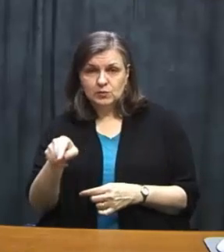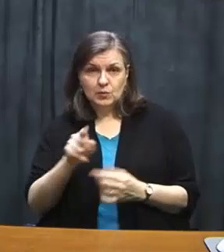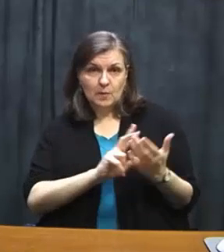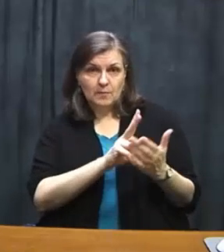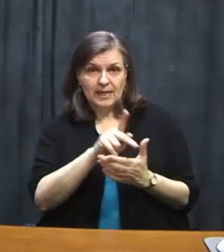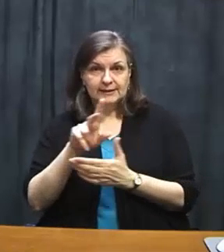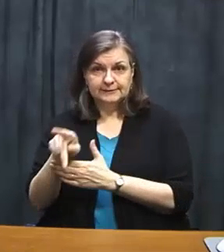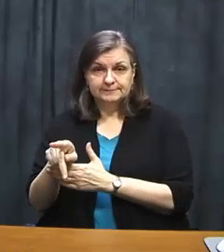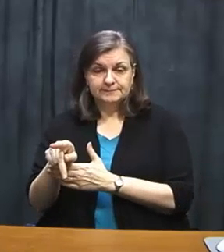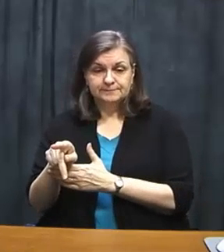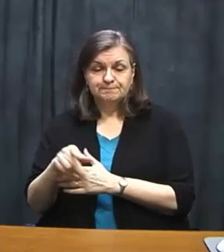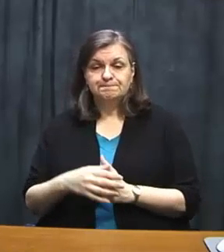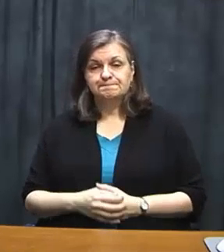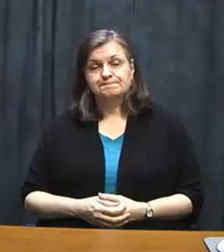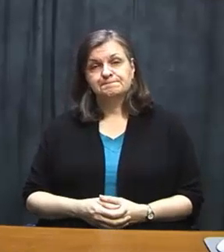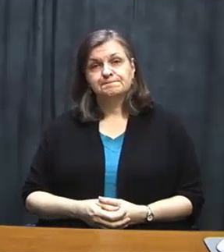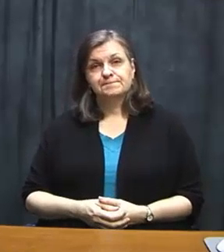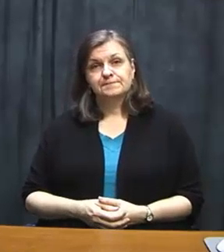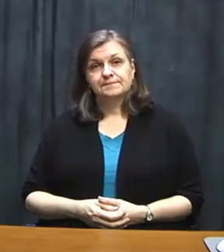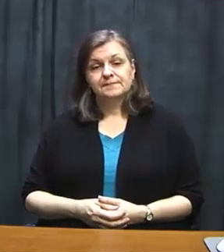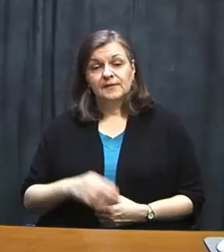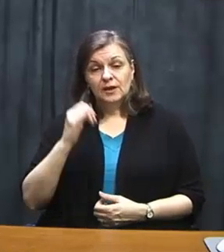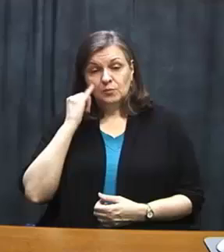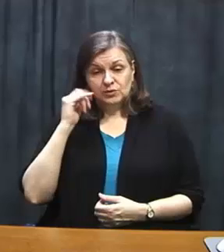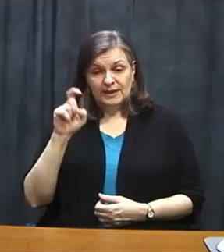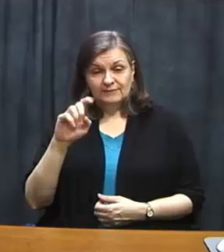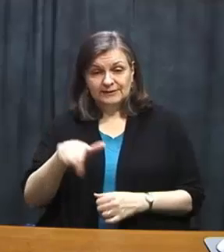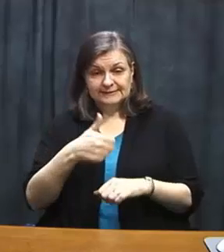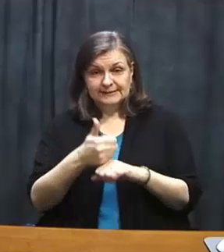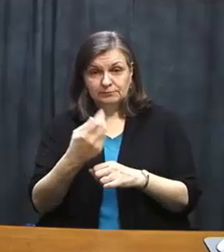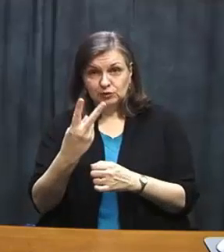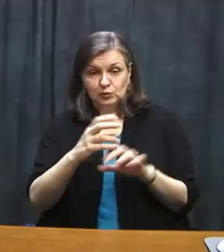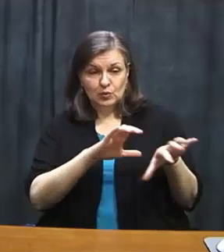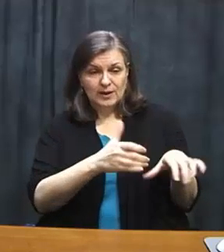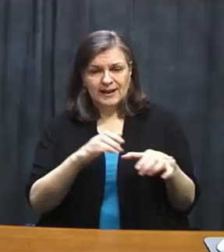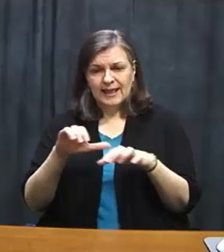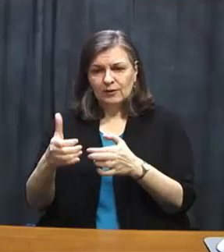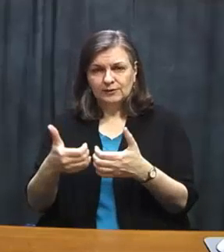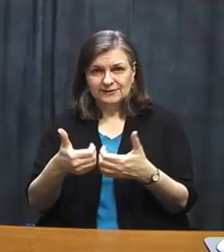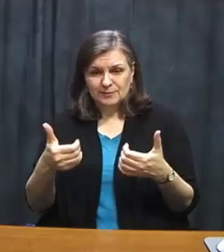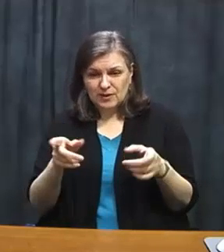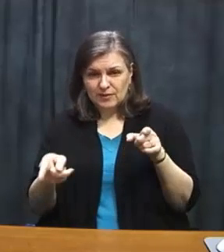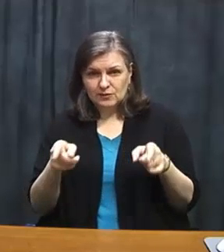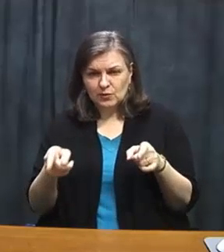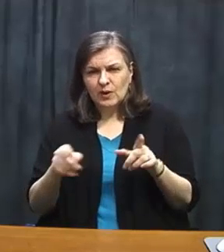if you had to find a way to put them into their two categories, how might you start